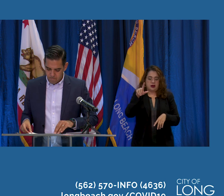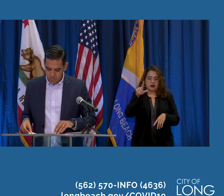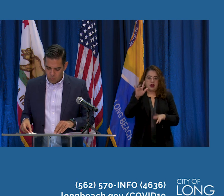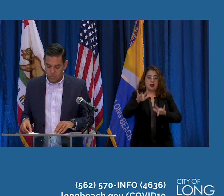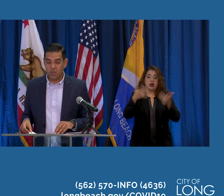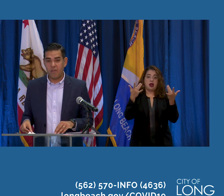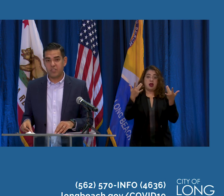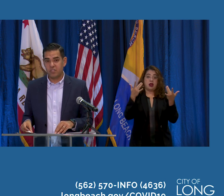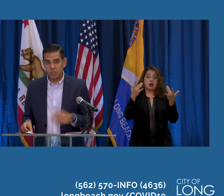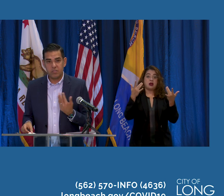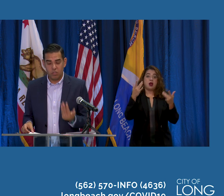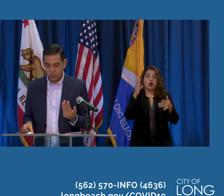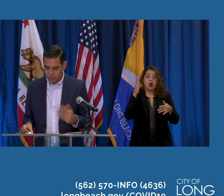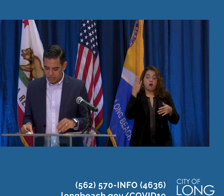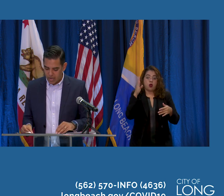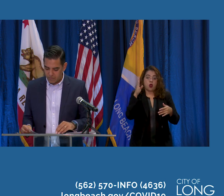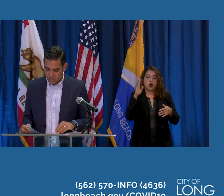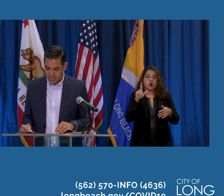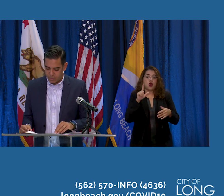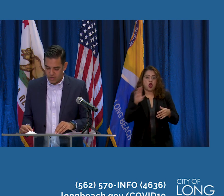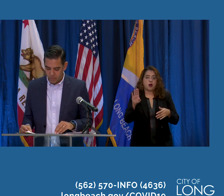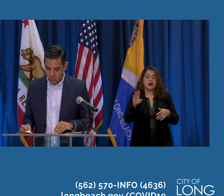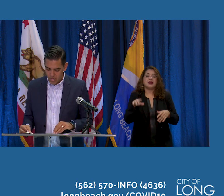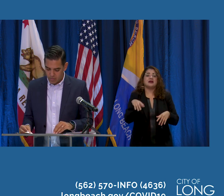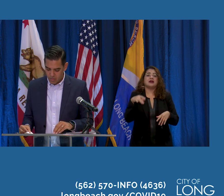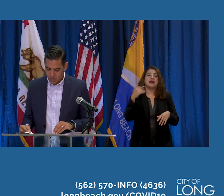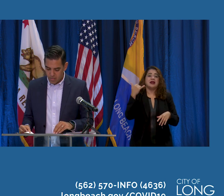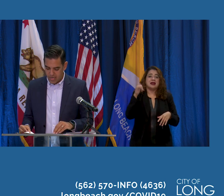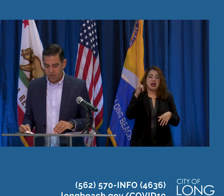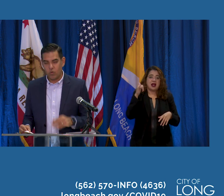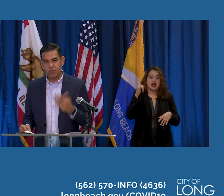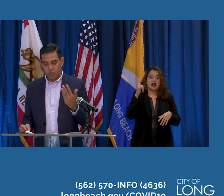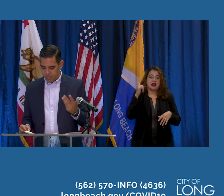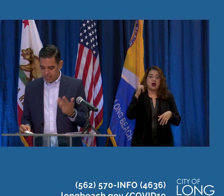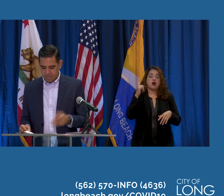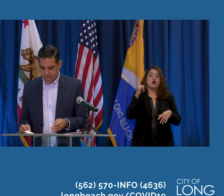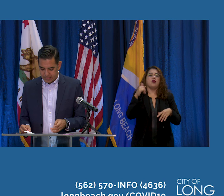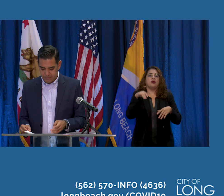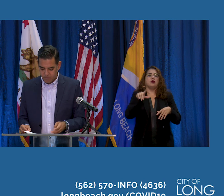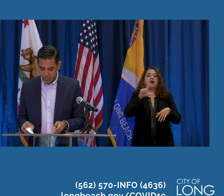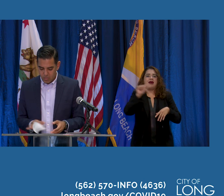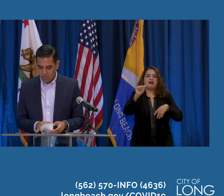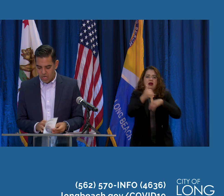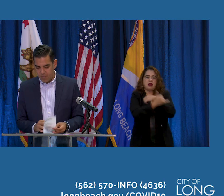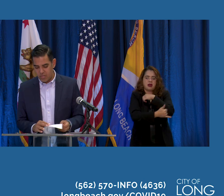We're obviously still losing lives each and every week and we're still being impacted.